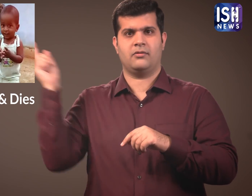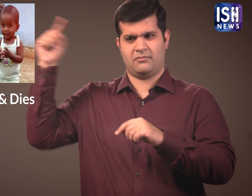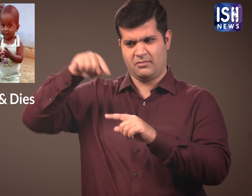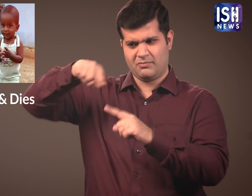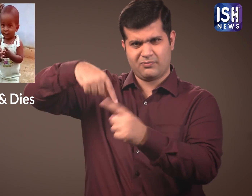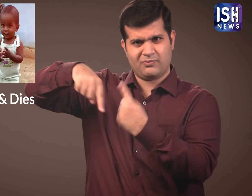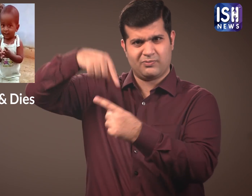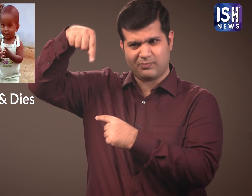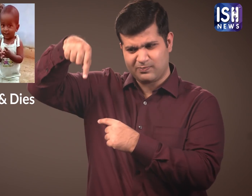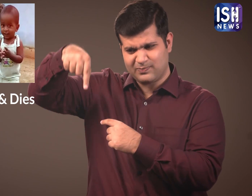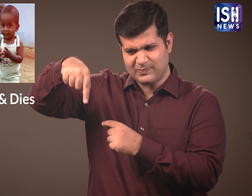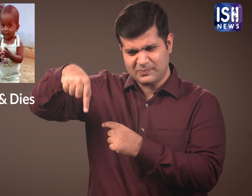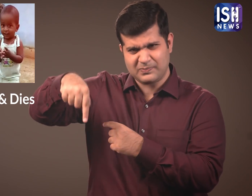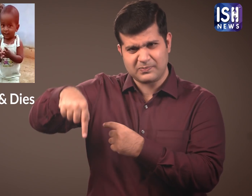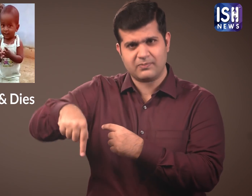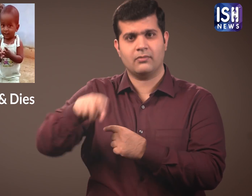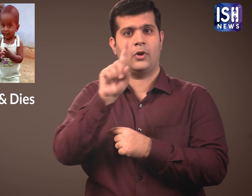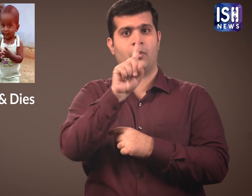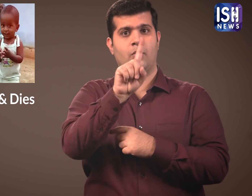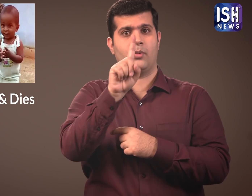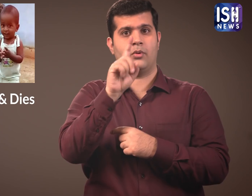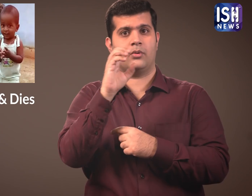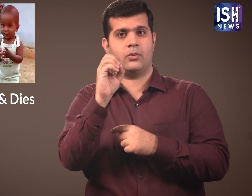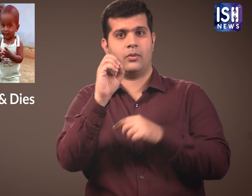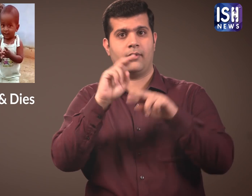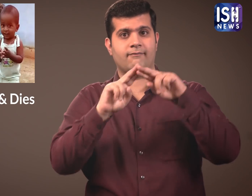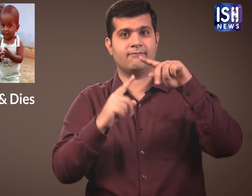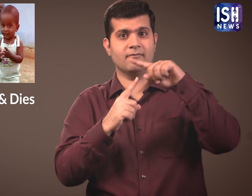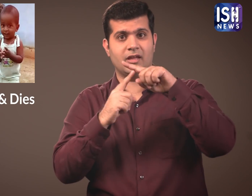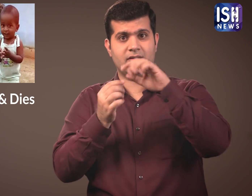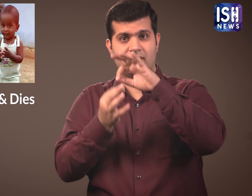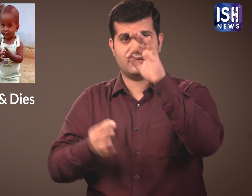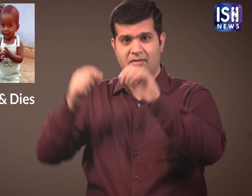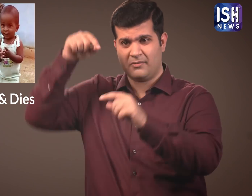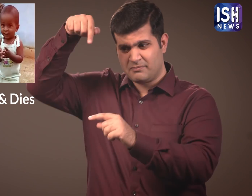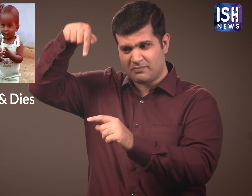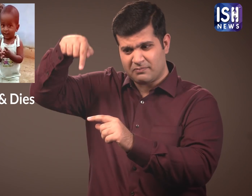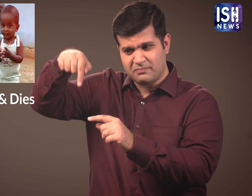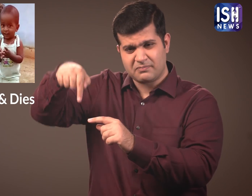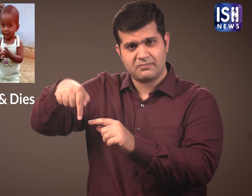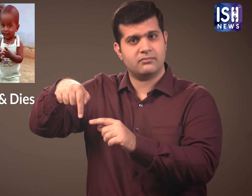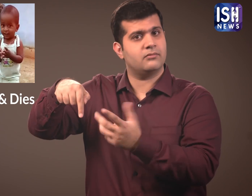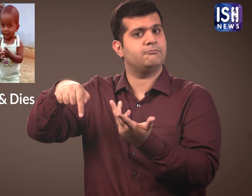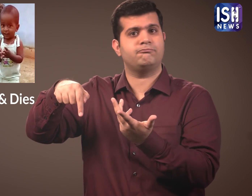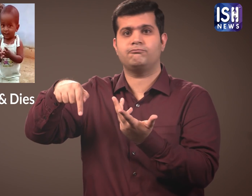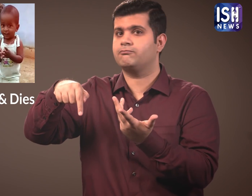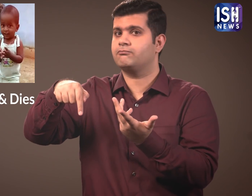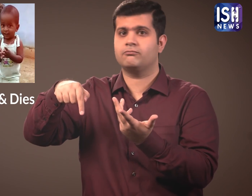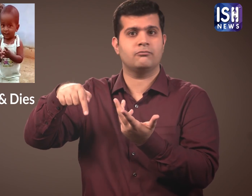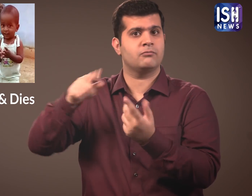They drilled 110 feet deep into the ground but even that did not help.